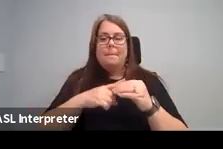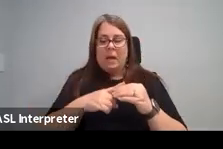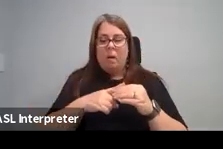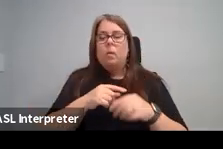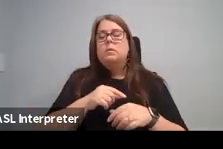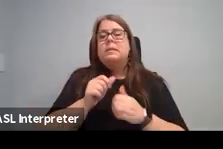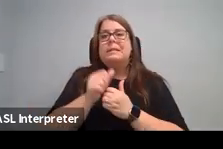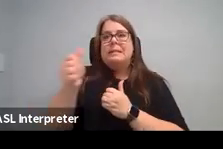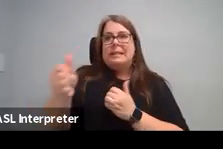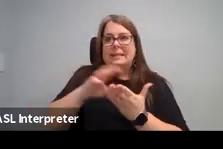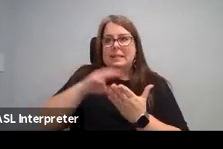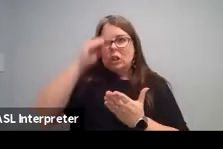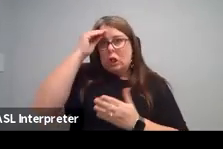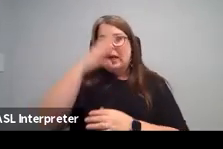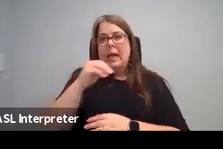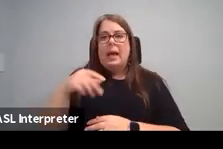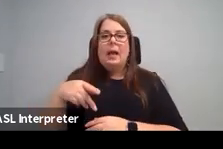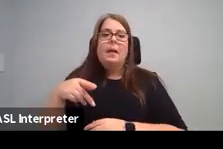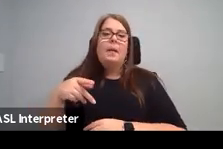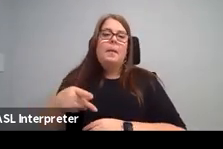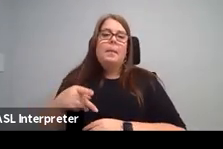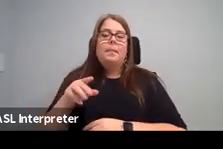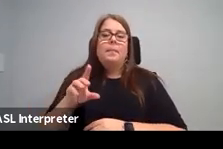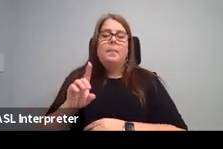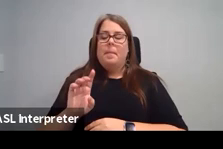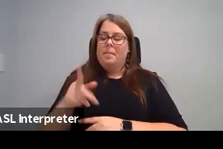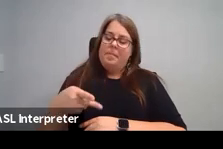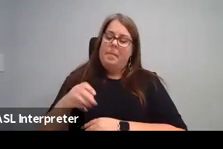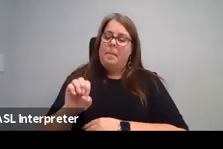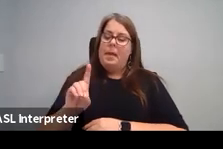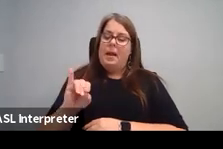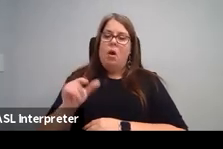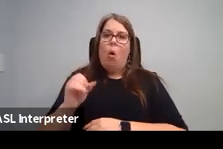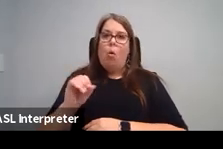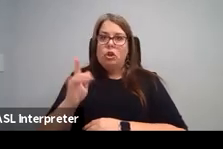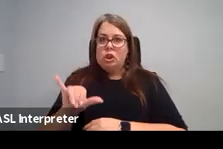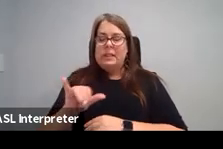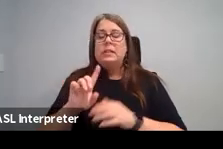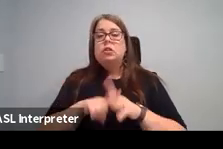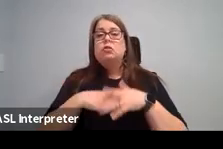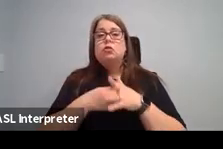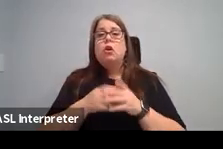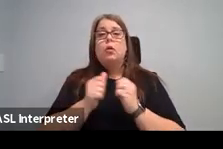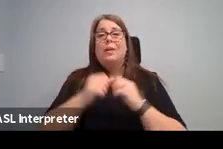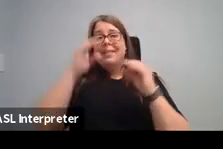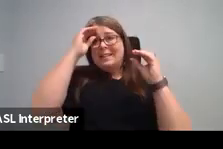Allison Frenzel : And so there's a couple of terms that we wanted to start out with starting specifically with teacher Facilitated Learning and defining that